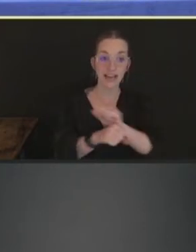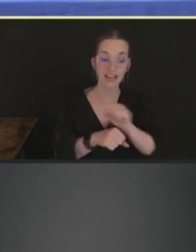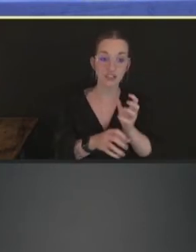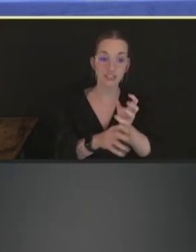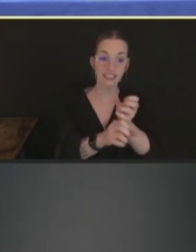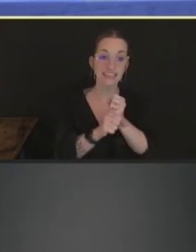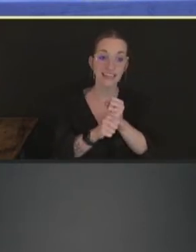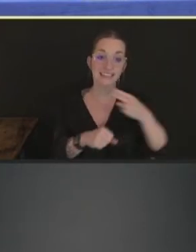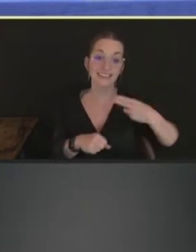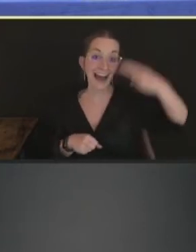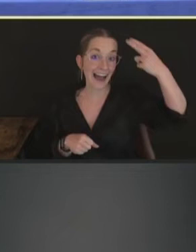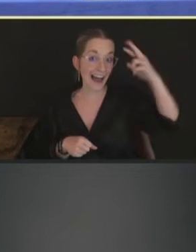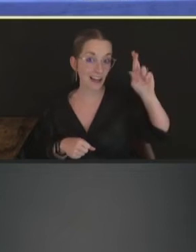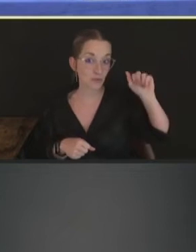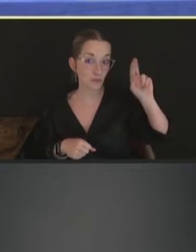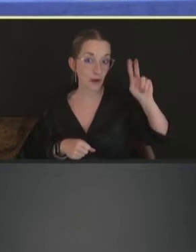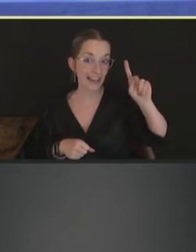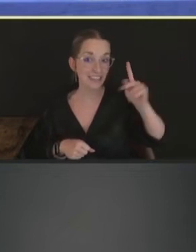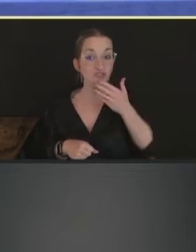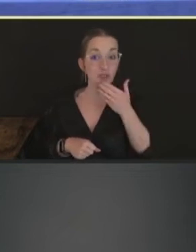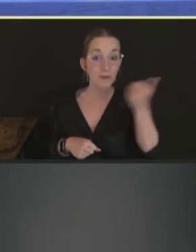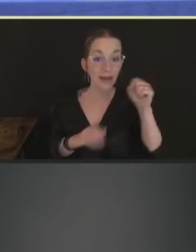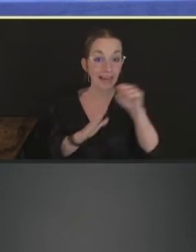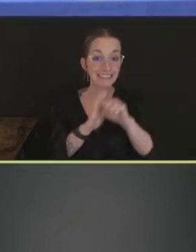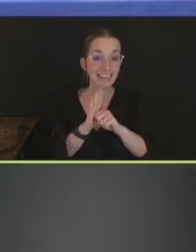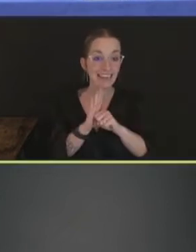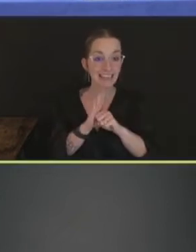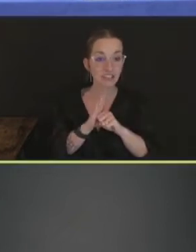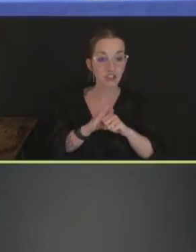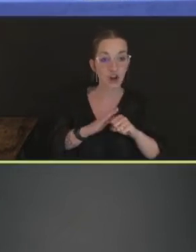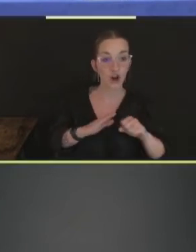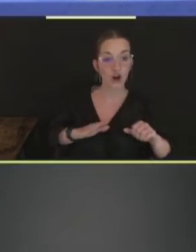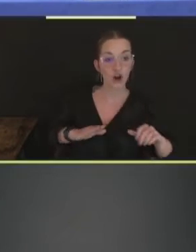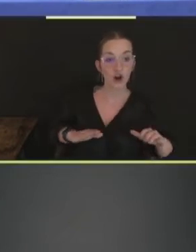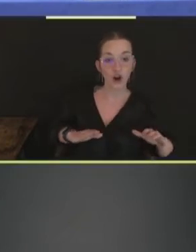So, the best states are down here.